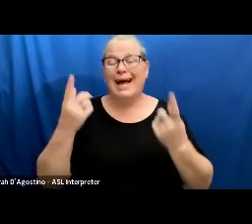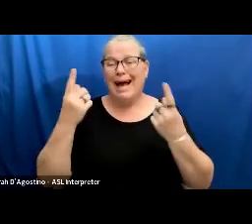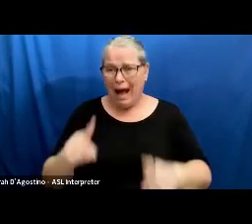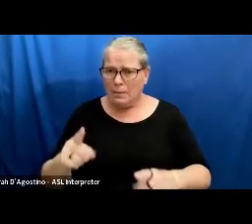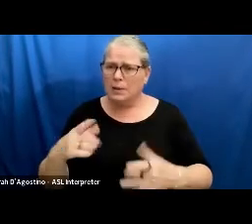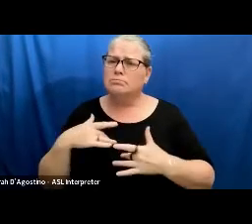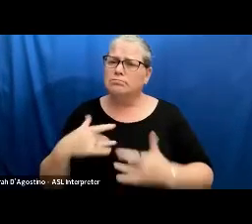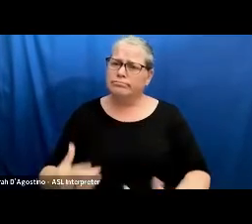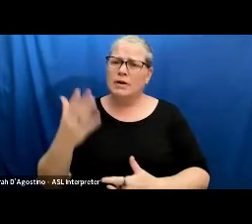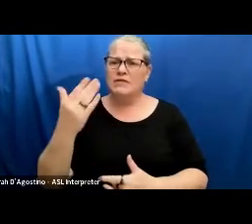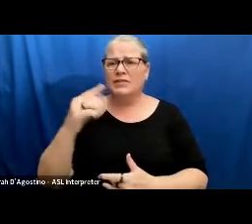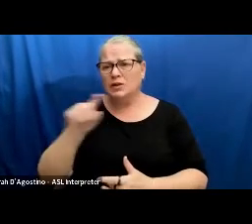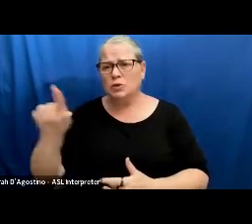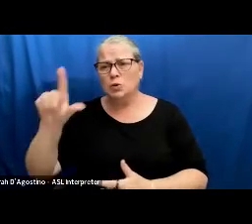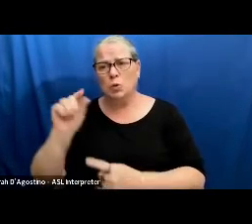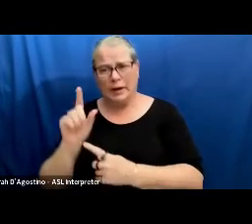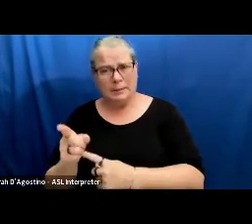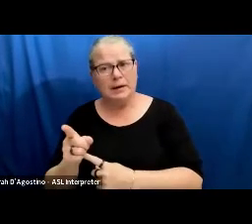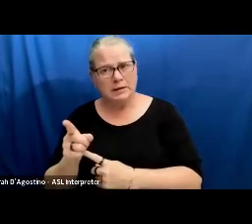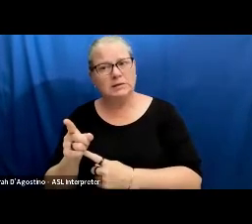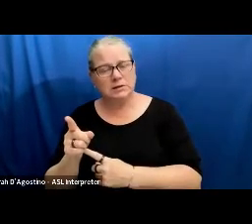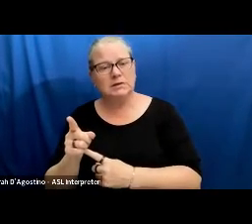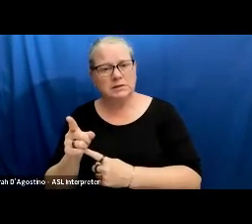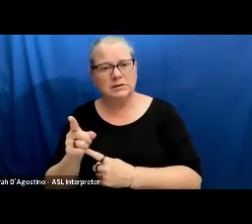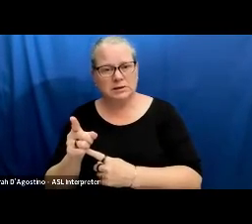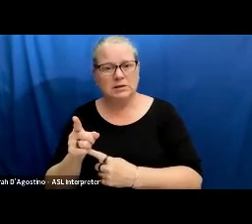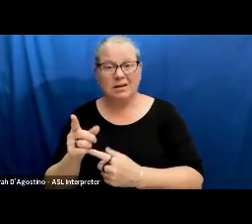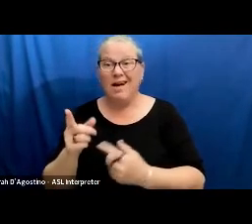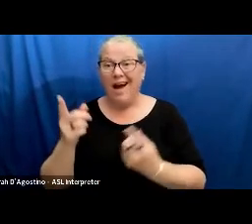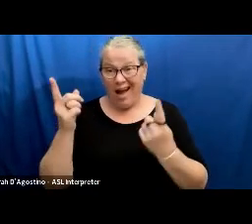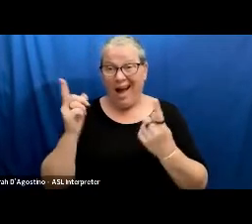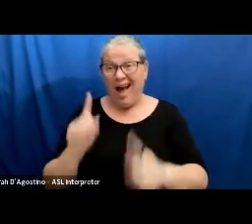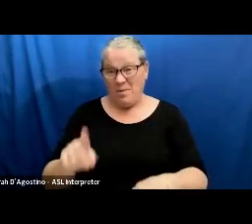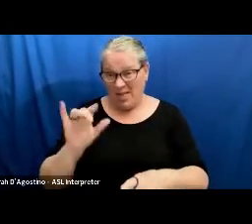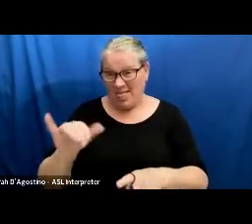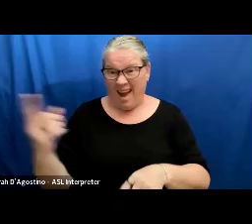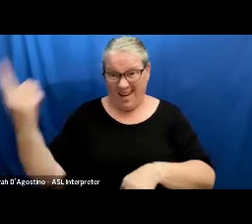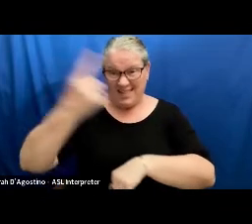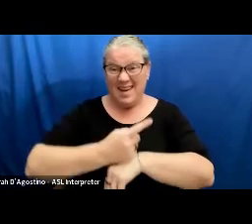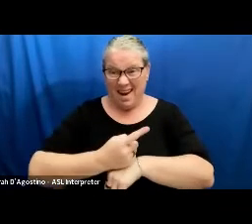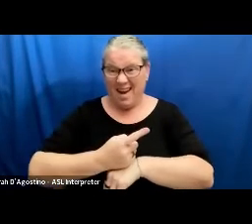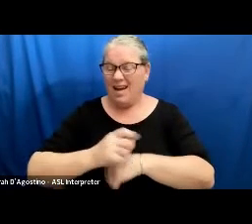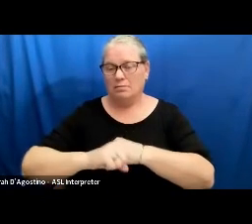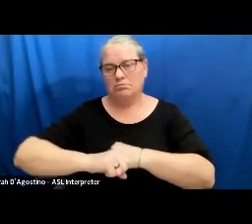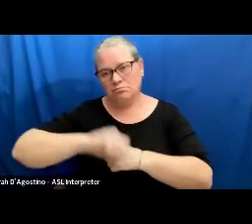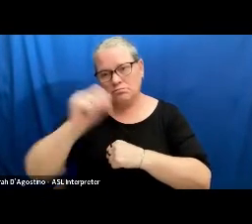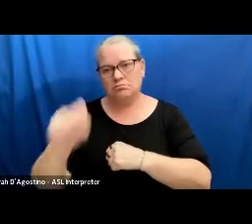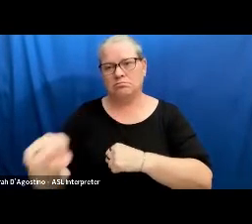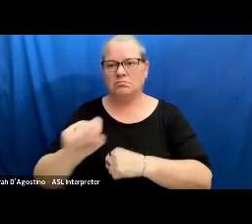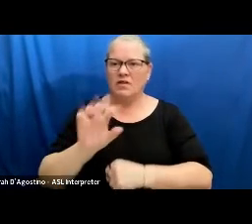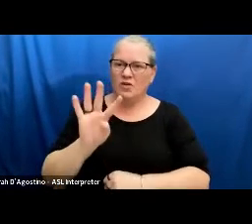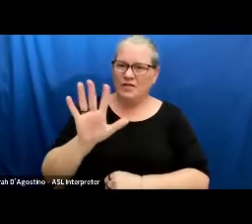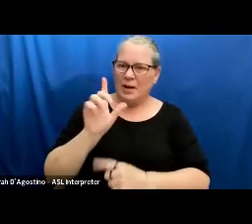process when i got in there to when i left it took me like 45 minutes to an hour it made me feel like